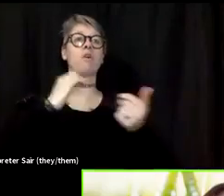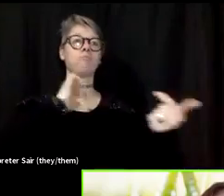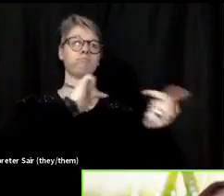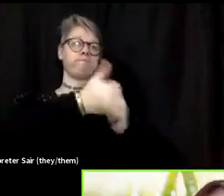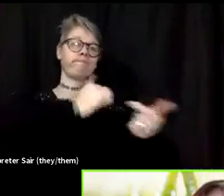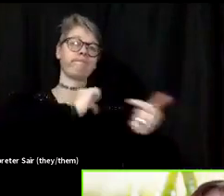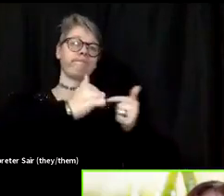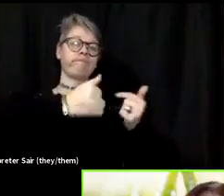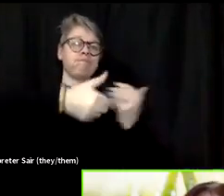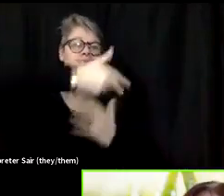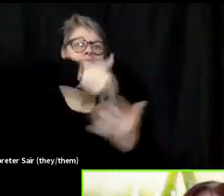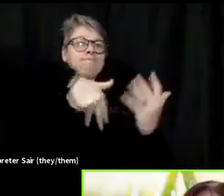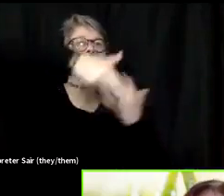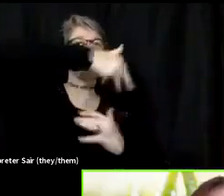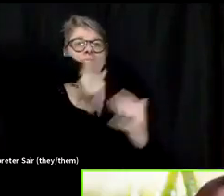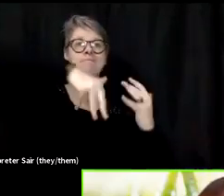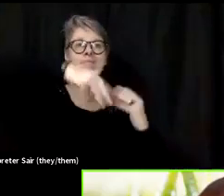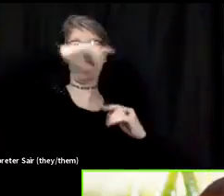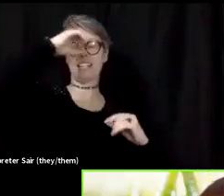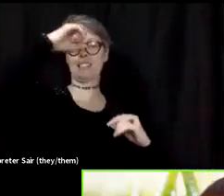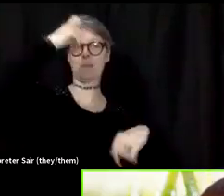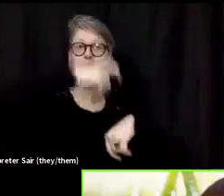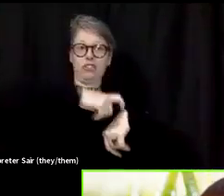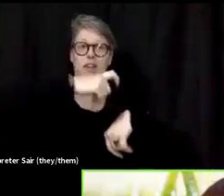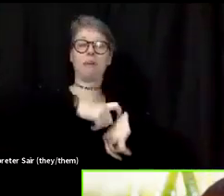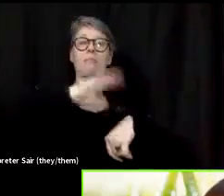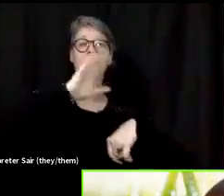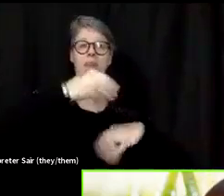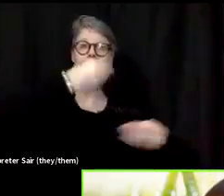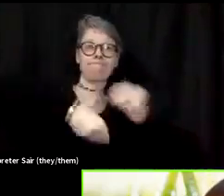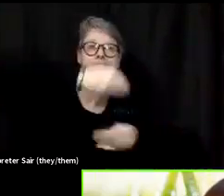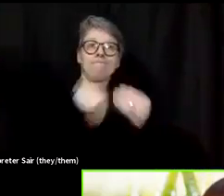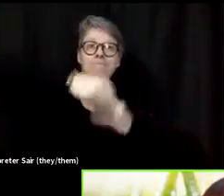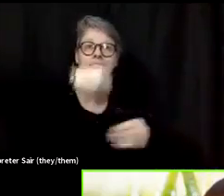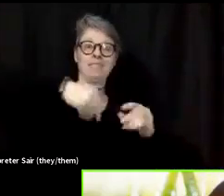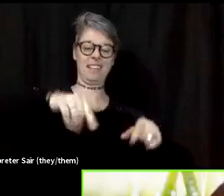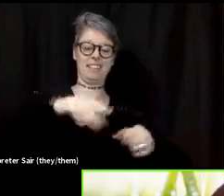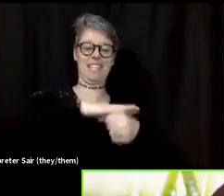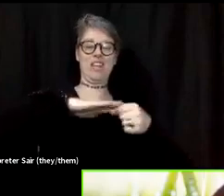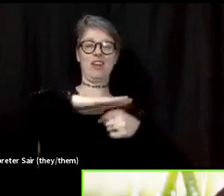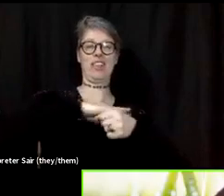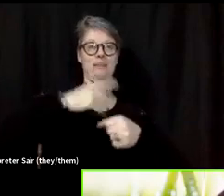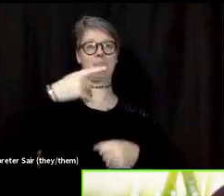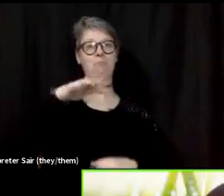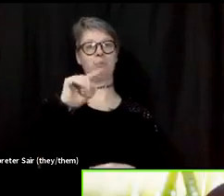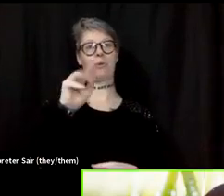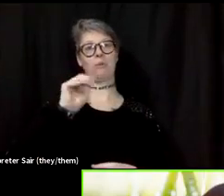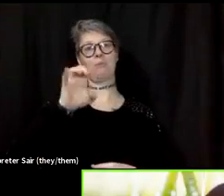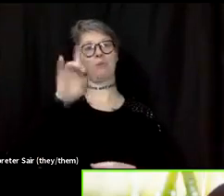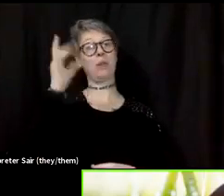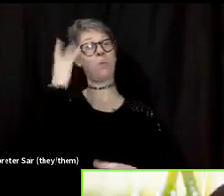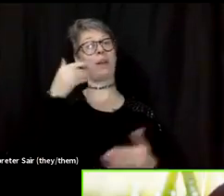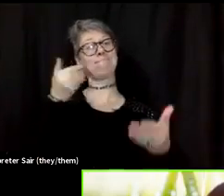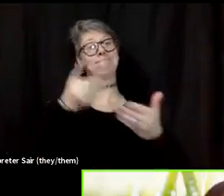months so a lot. ot of, there are a lot of trends of, there are a lot of transients. sients actions going on. on in this area because of on in this area because of the